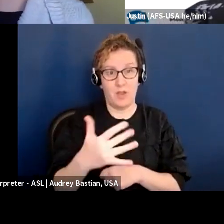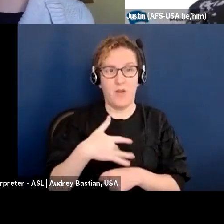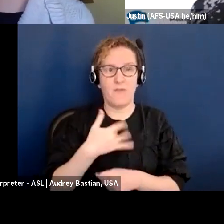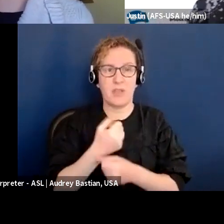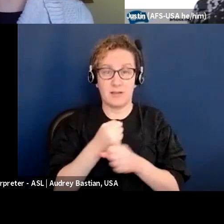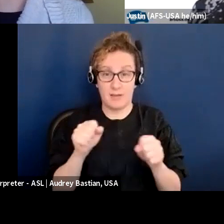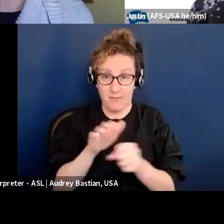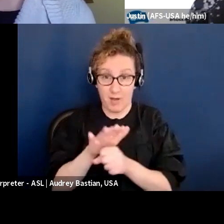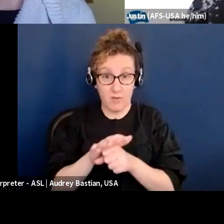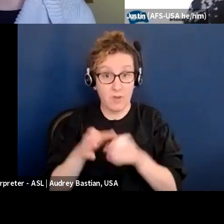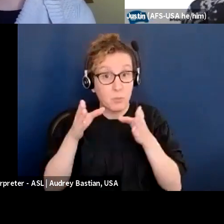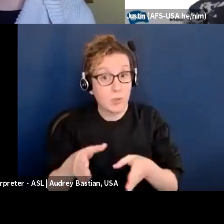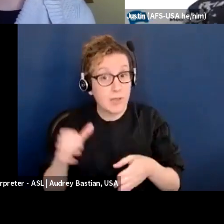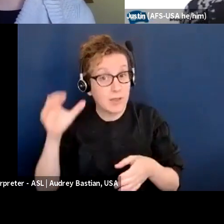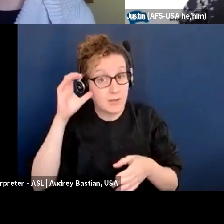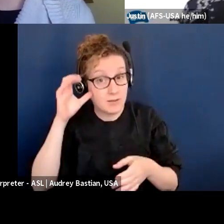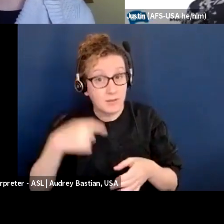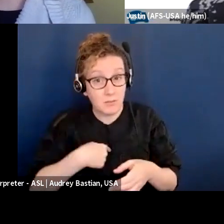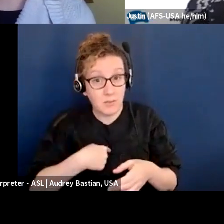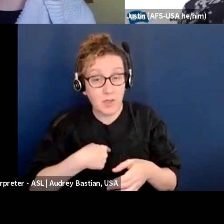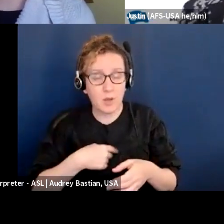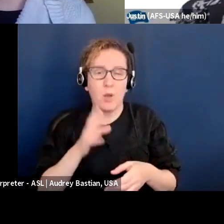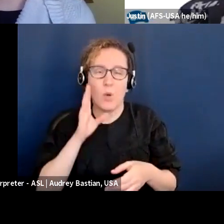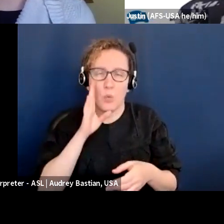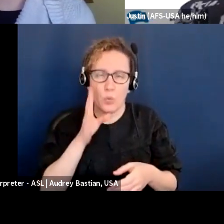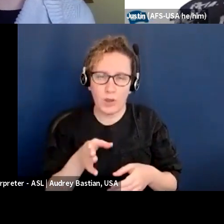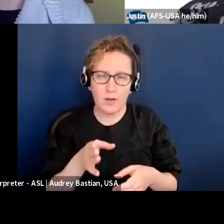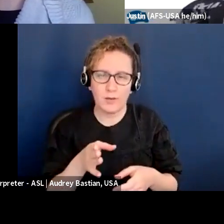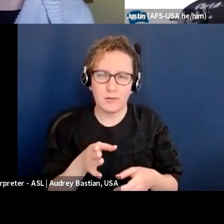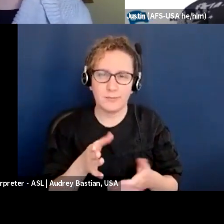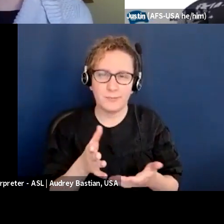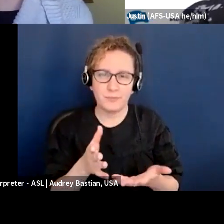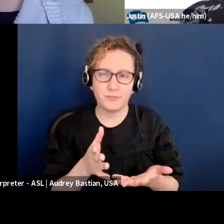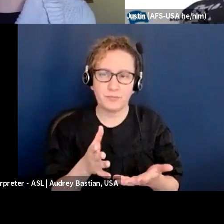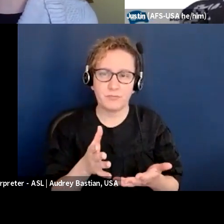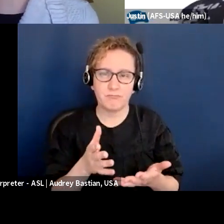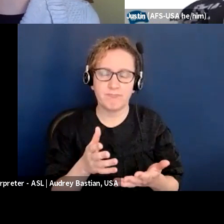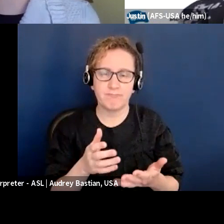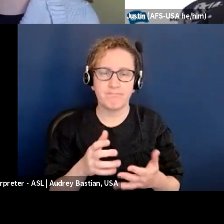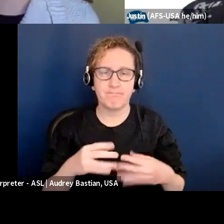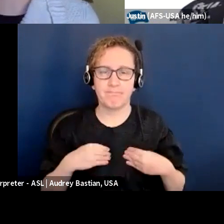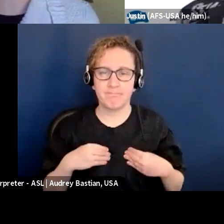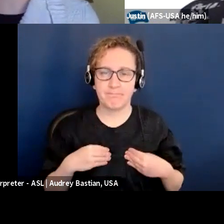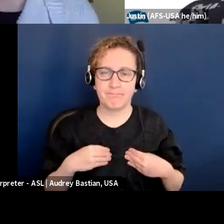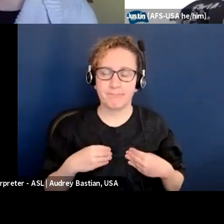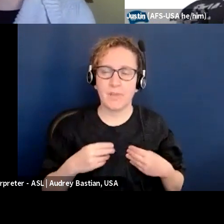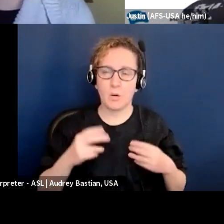the person listening to me will treat that information with respect and confidentiality.